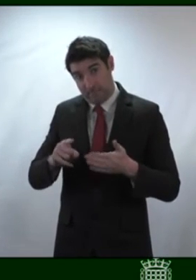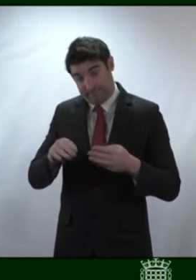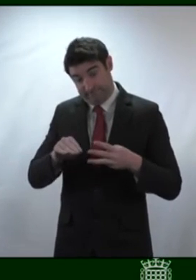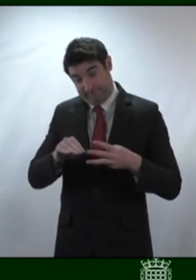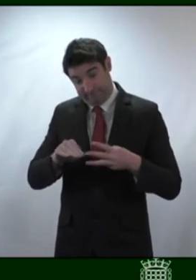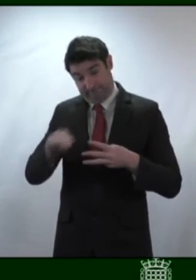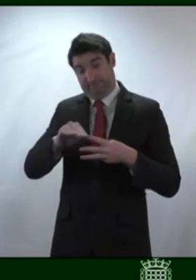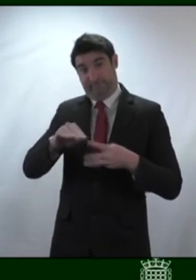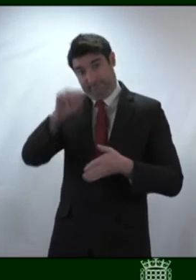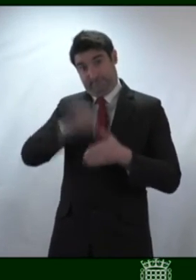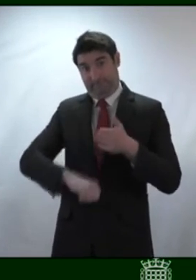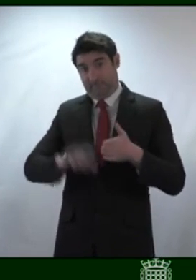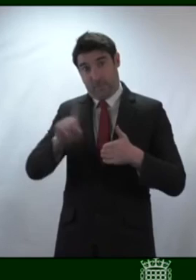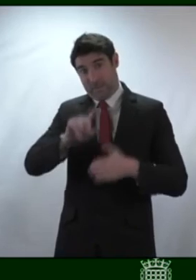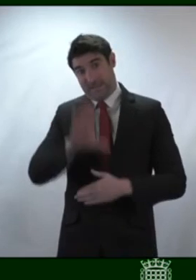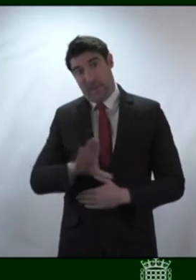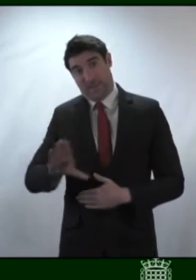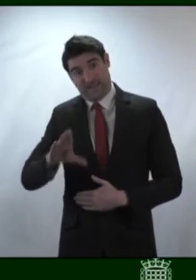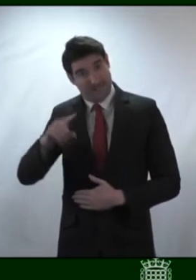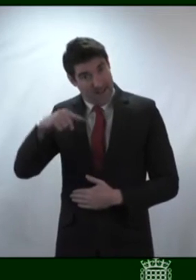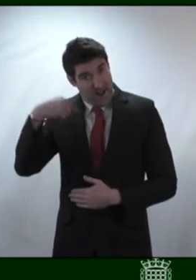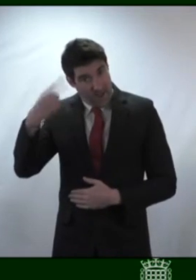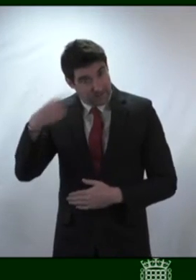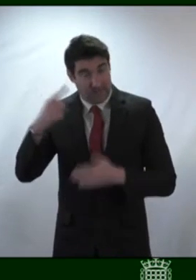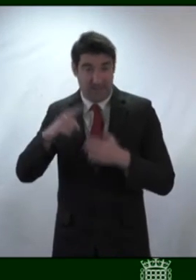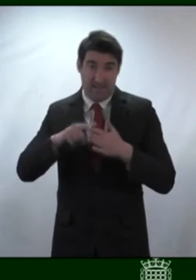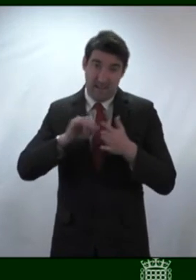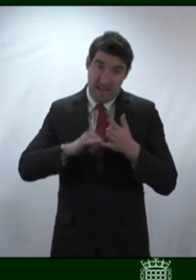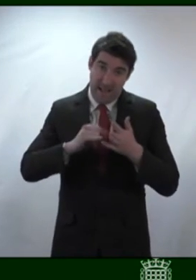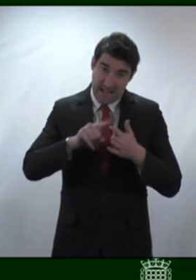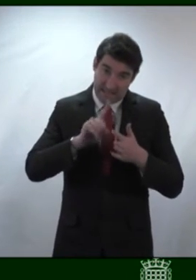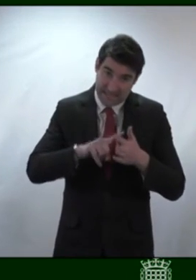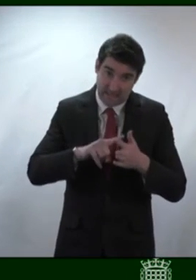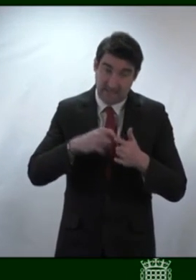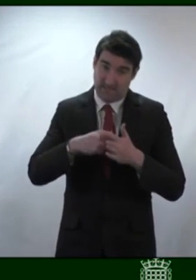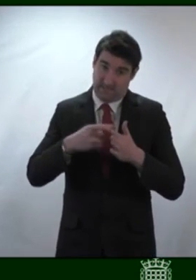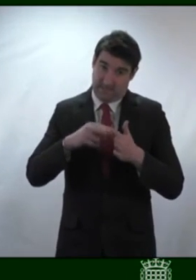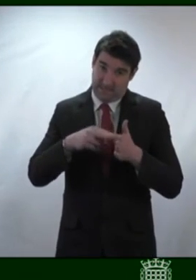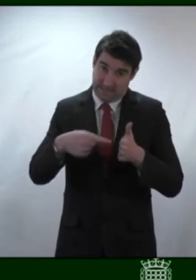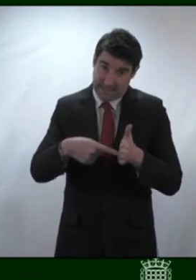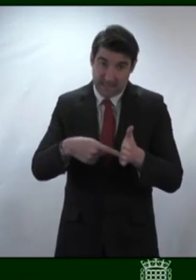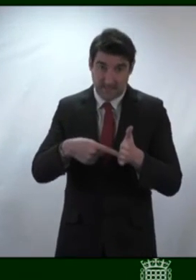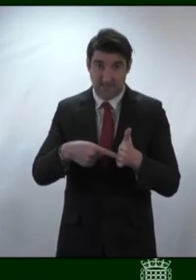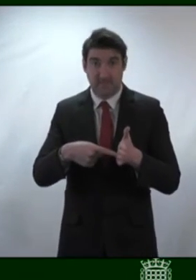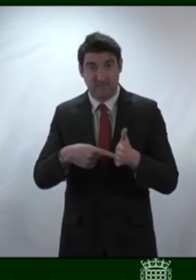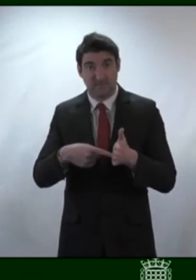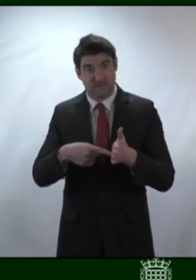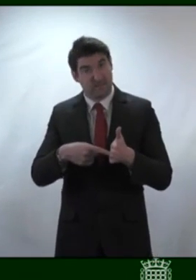latest plan has once again failed to control the virus and protect the NHS and our economy?